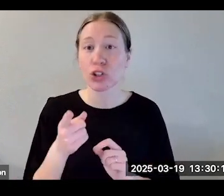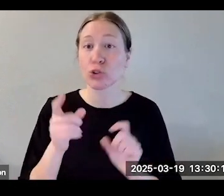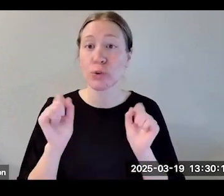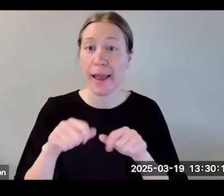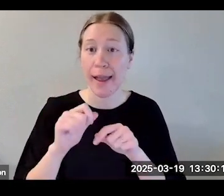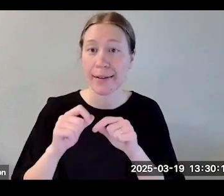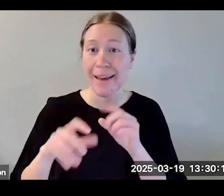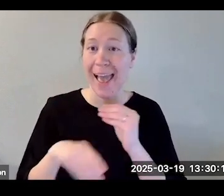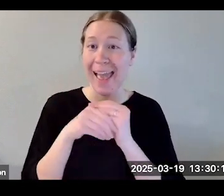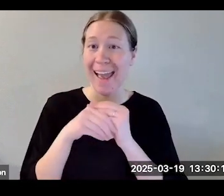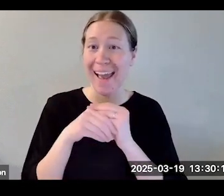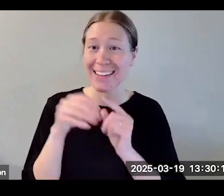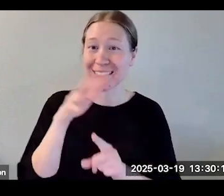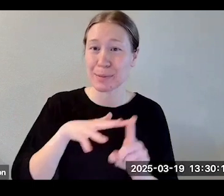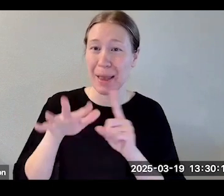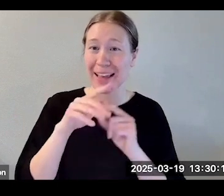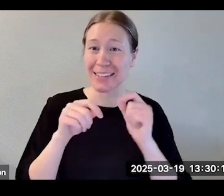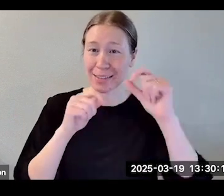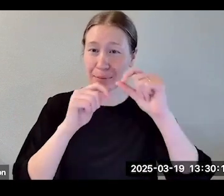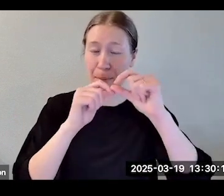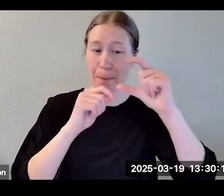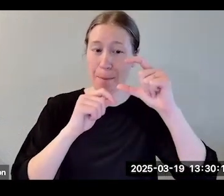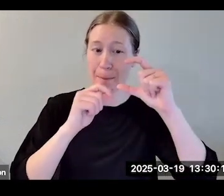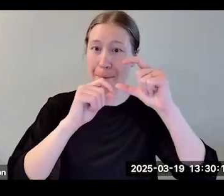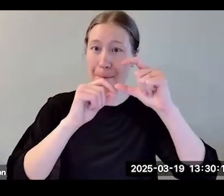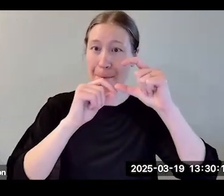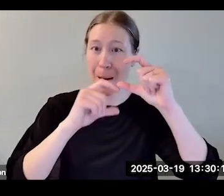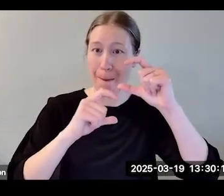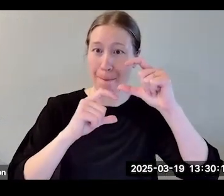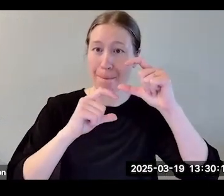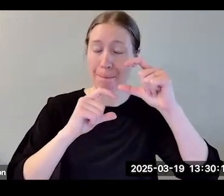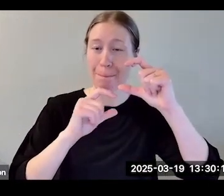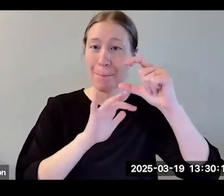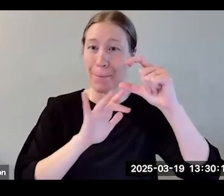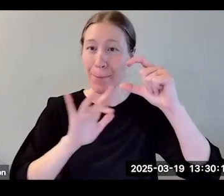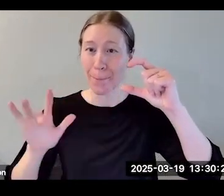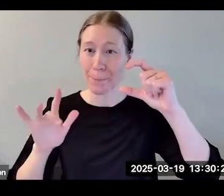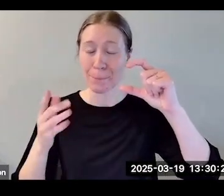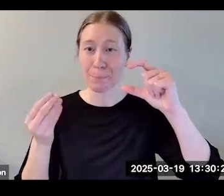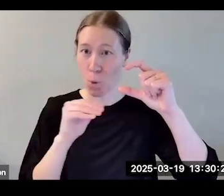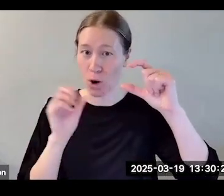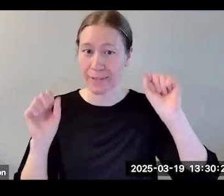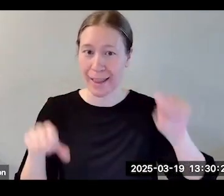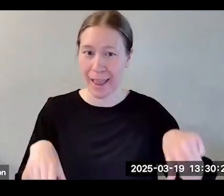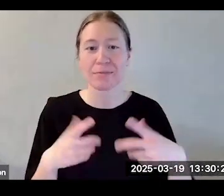after the headings. So just for the sake of this demo, for simplicity's sake, what I'm gonna do is I'm gonna make this bold,